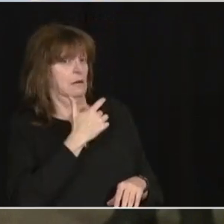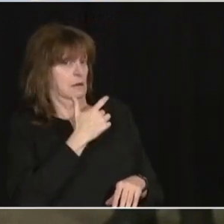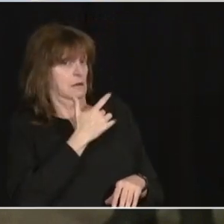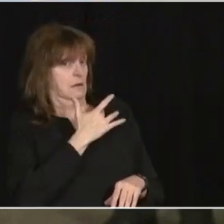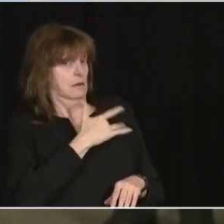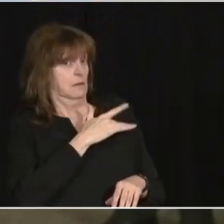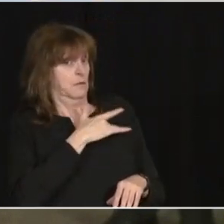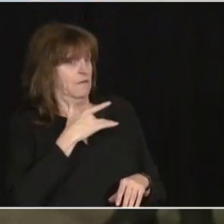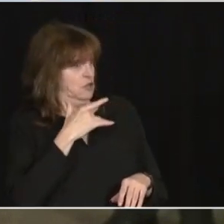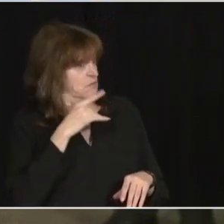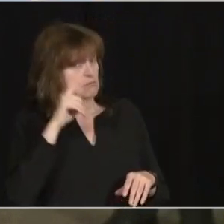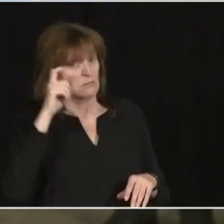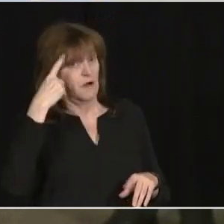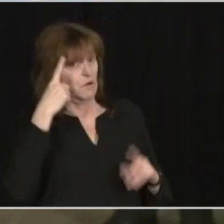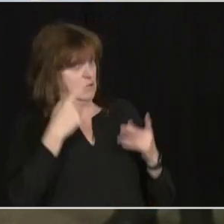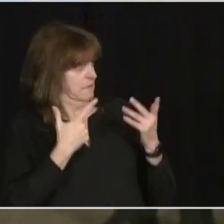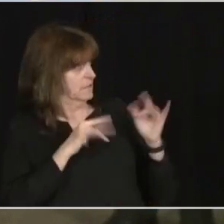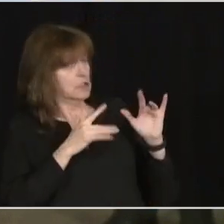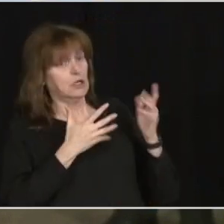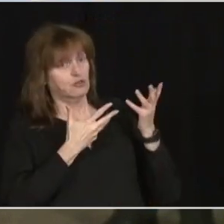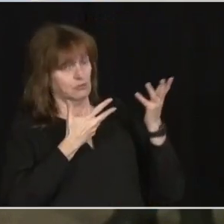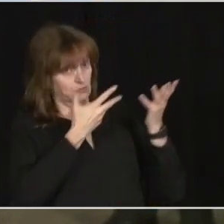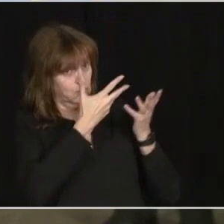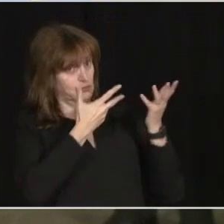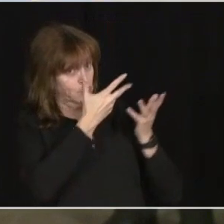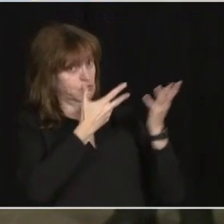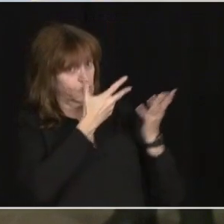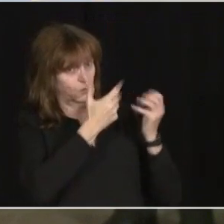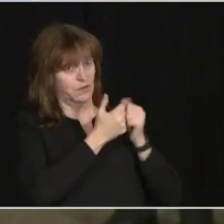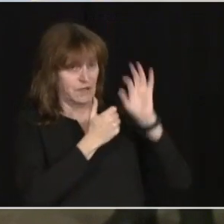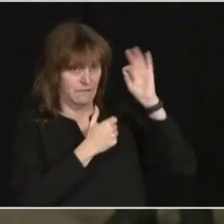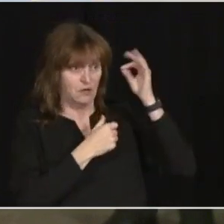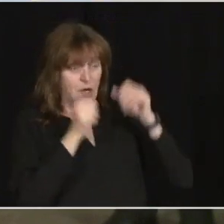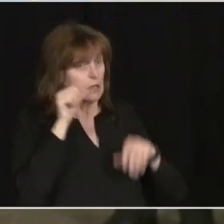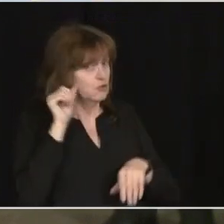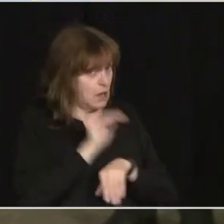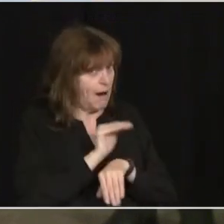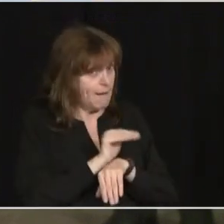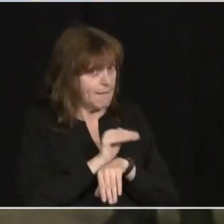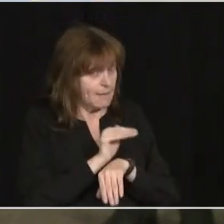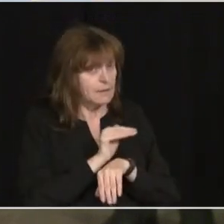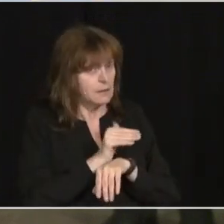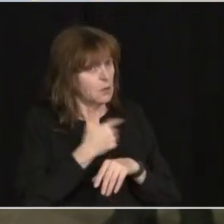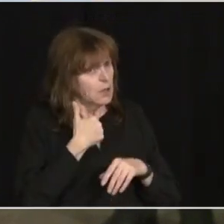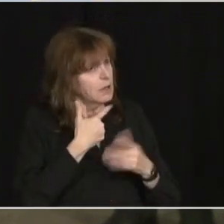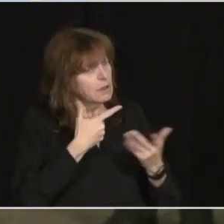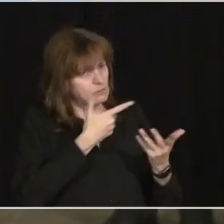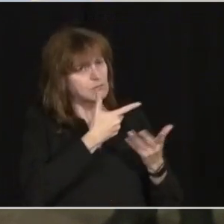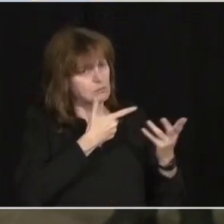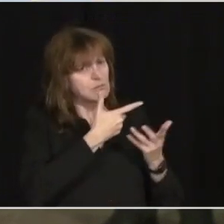yesterday on the phone. We were getting briefed yesterday, late last night from the Prime Minister's office